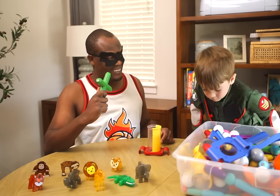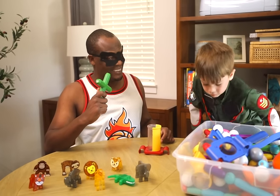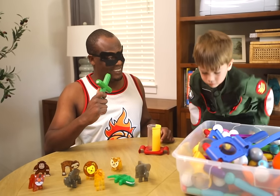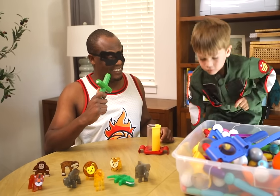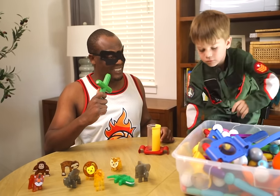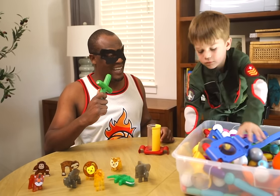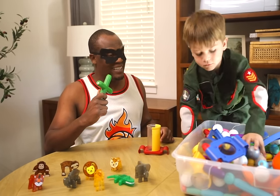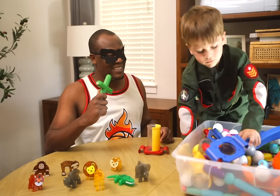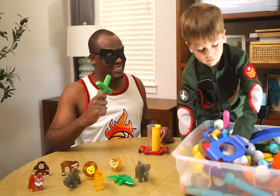Do you see it?